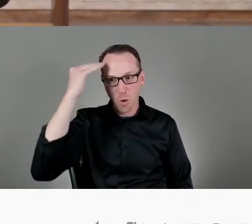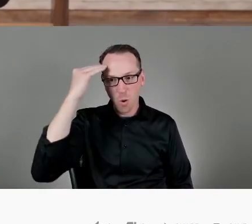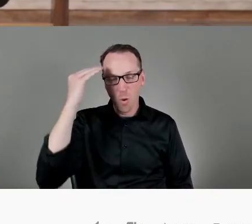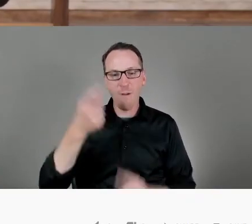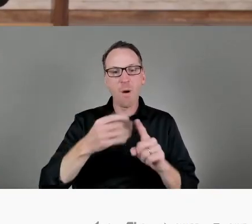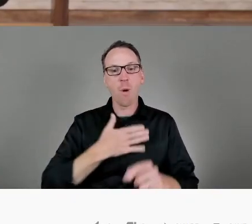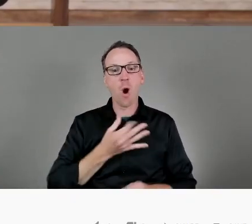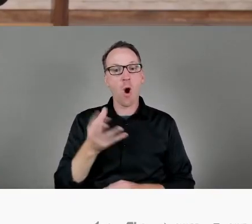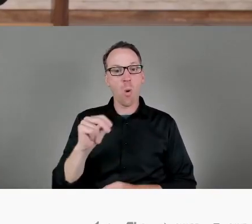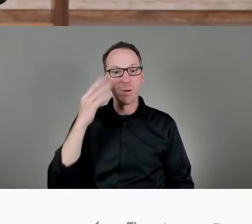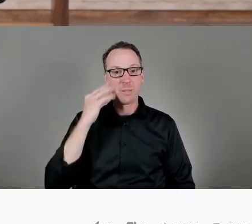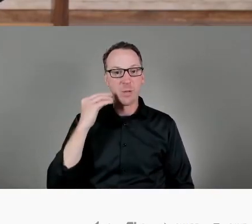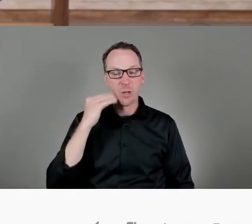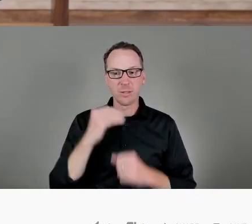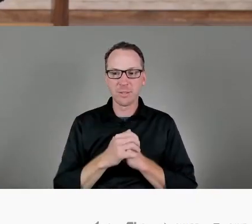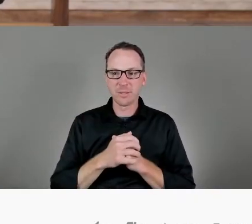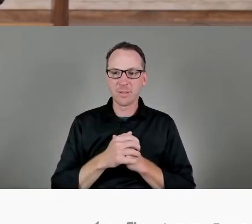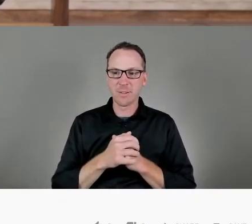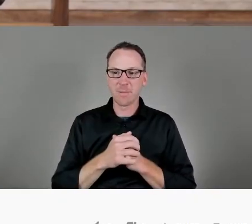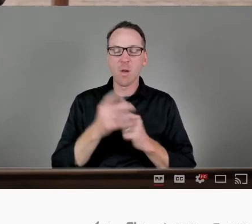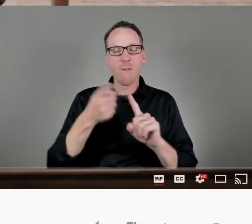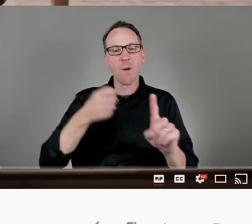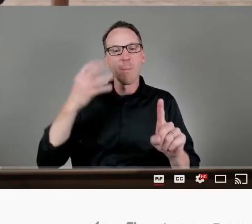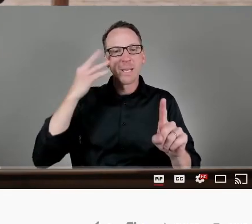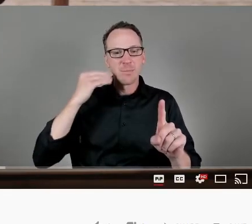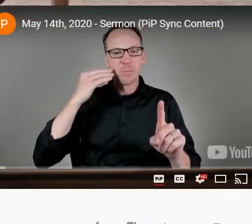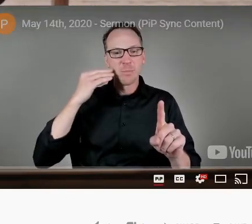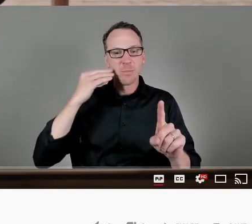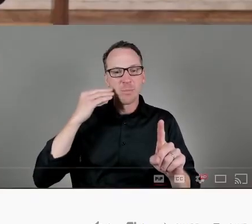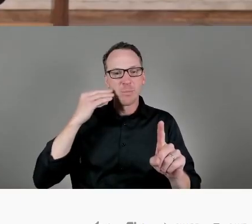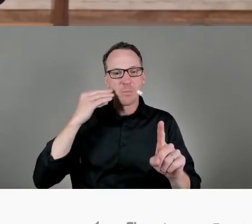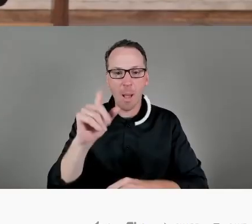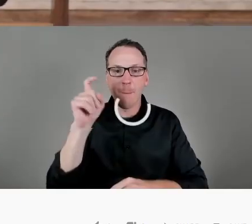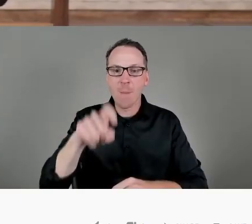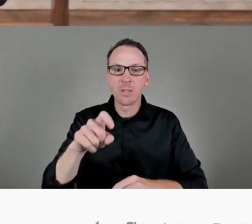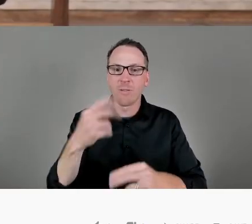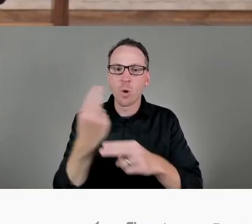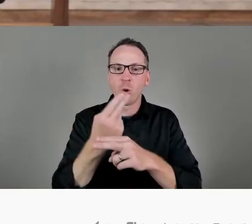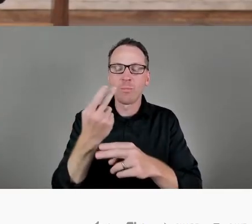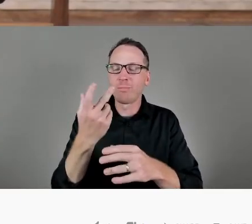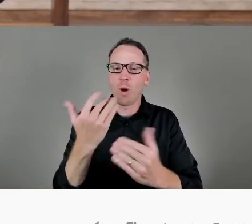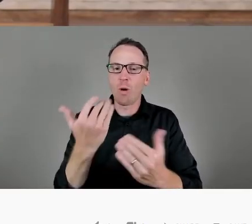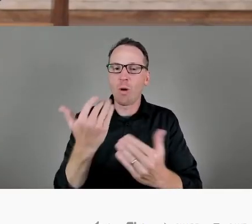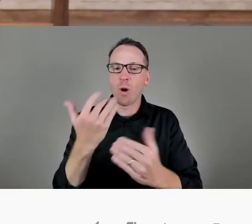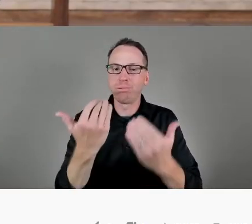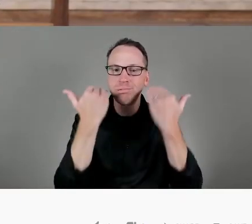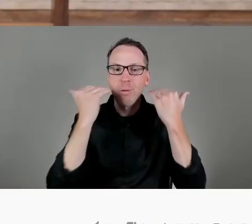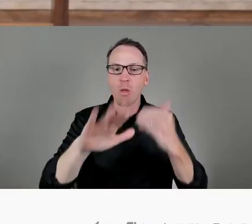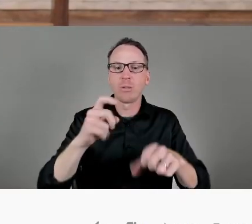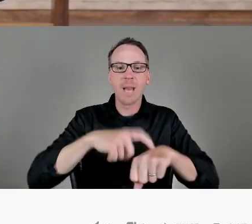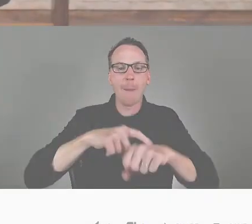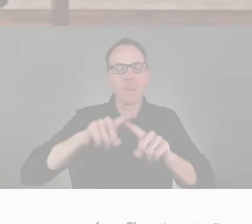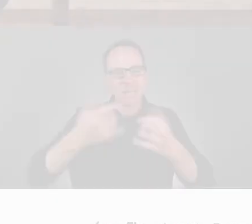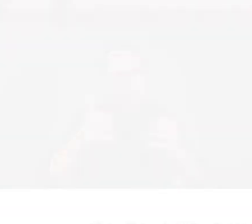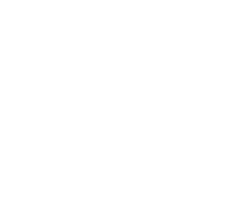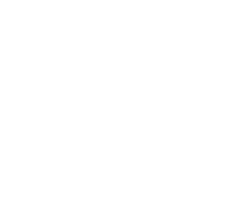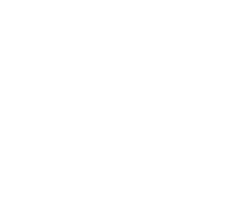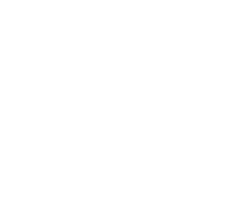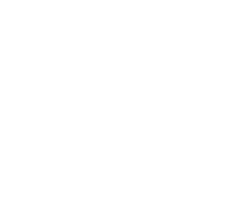And that's it! Thanks for helping us make the internet more accessible to everyone one video at a time.